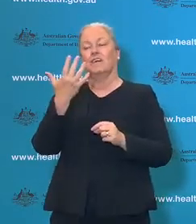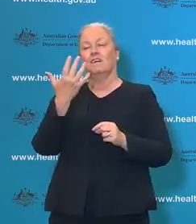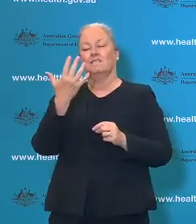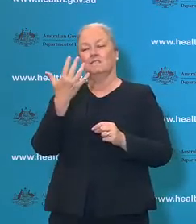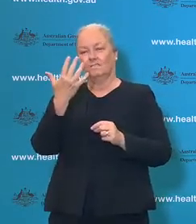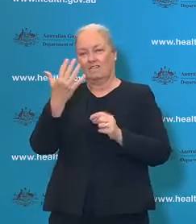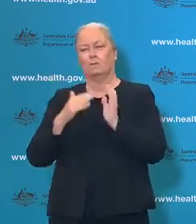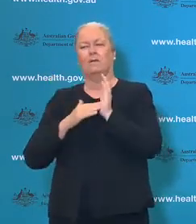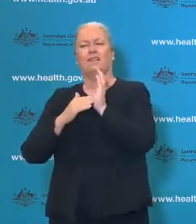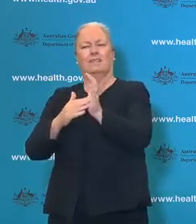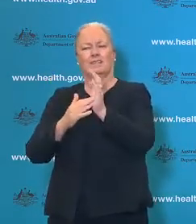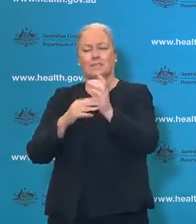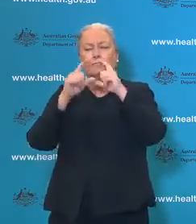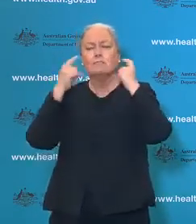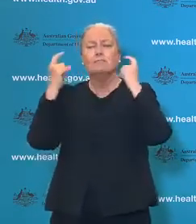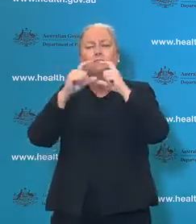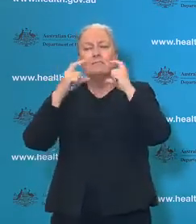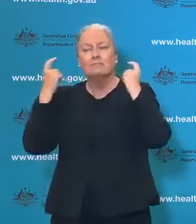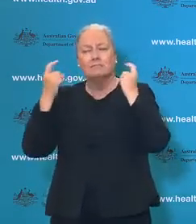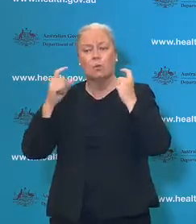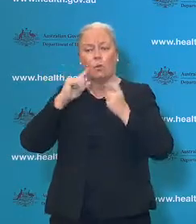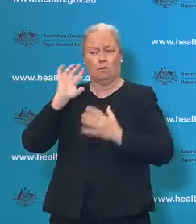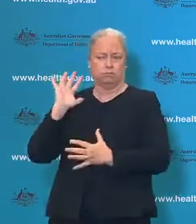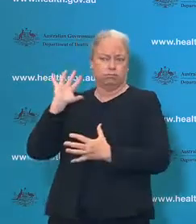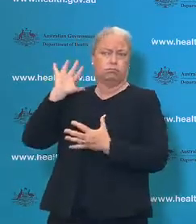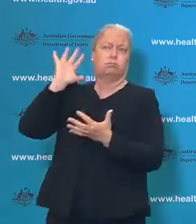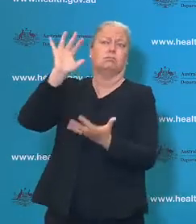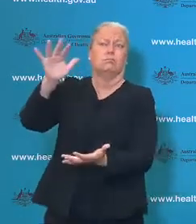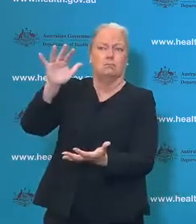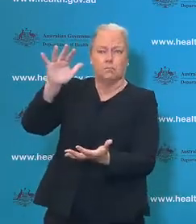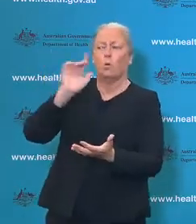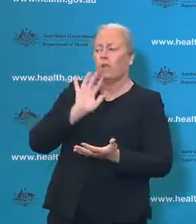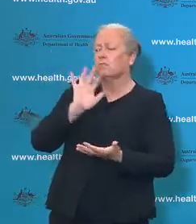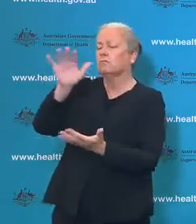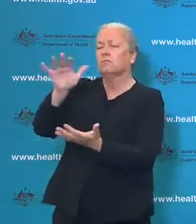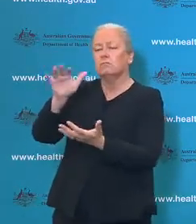medical stockpile and these will be supporting workers in aged care, in-home